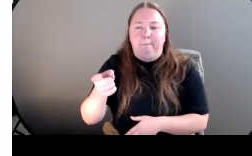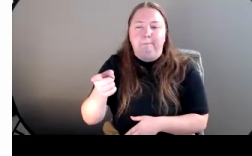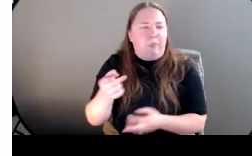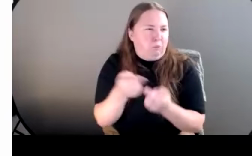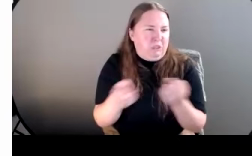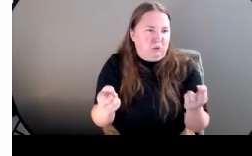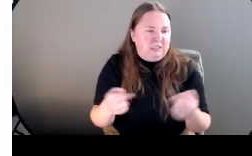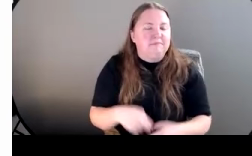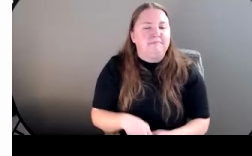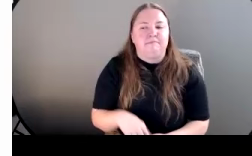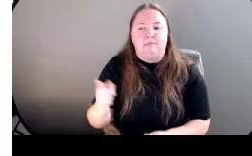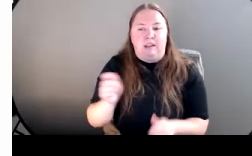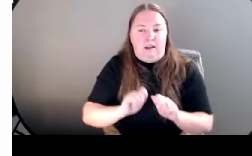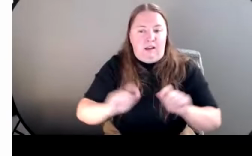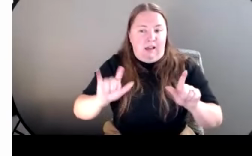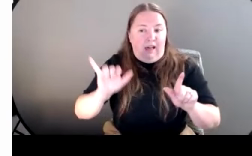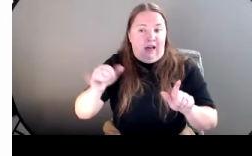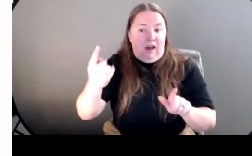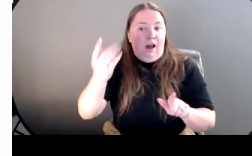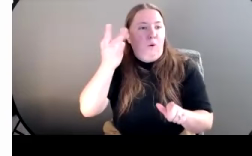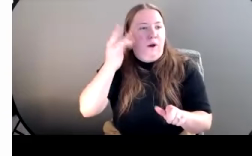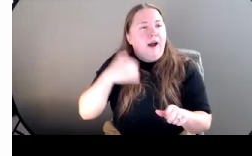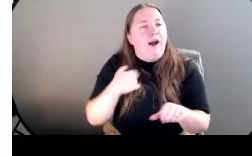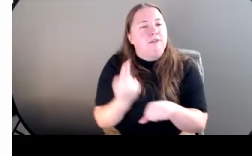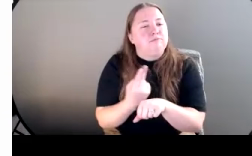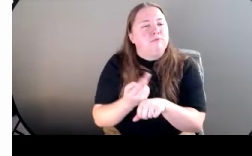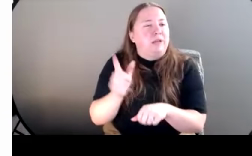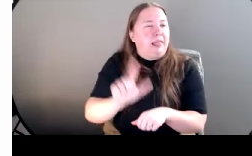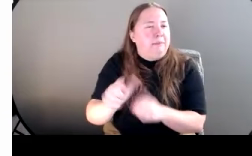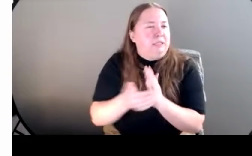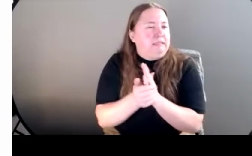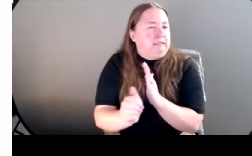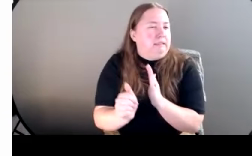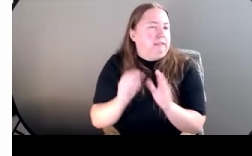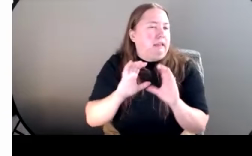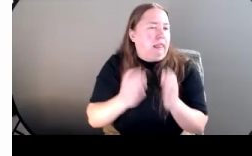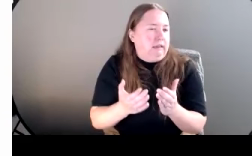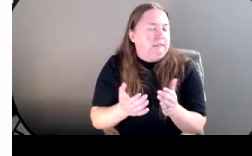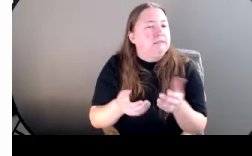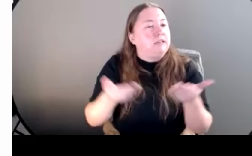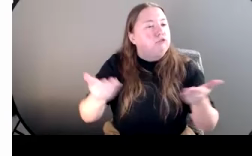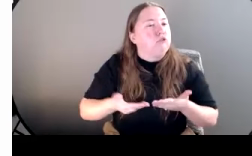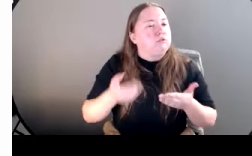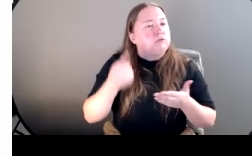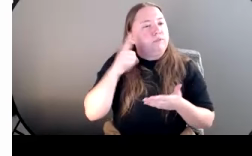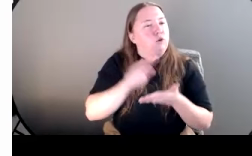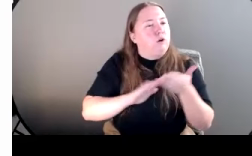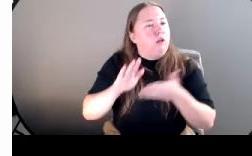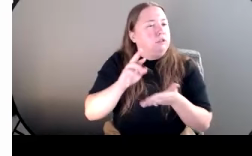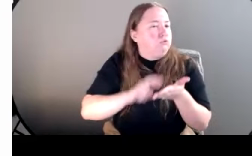I pulled this one up because I use this for my library skills classes, introduction to College Research that was written by some librarians in our system.